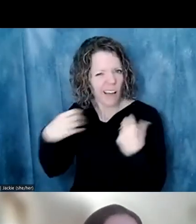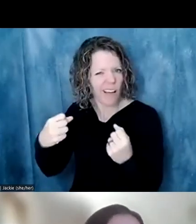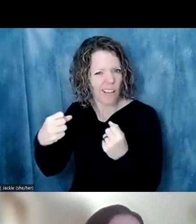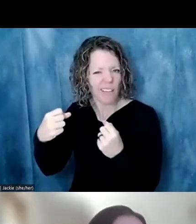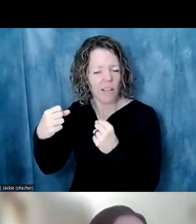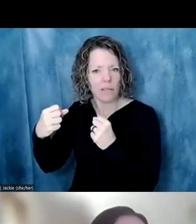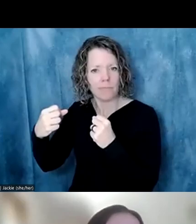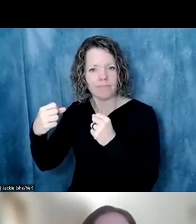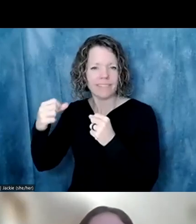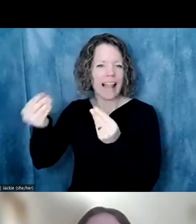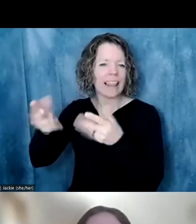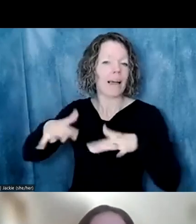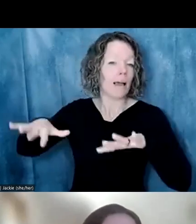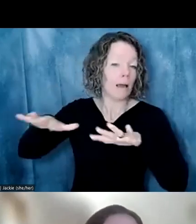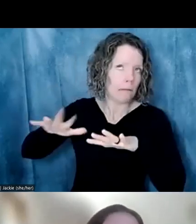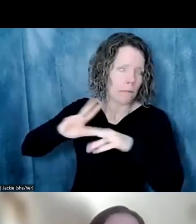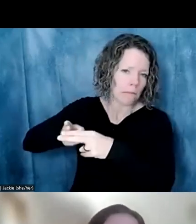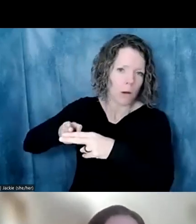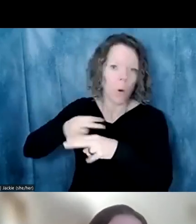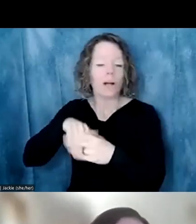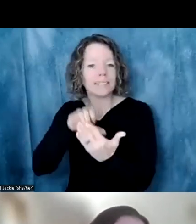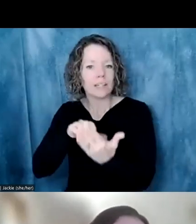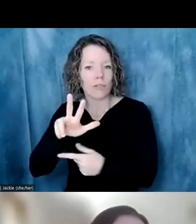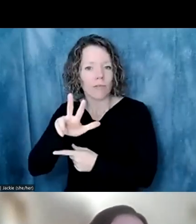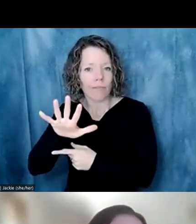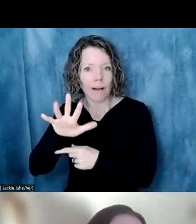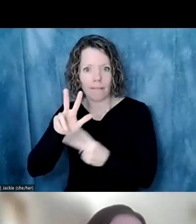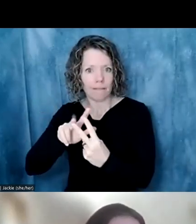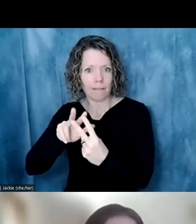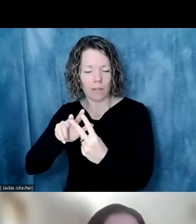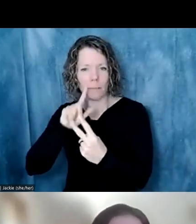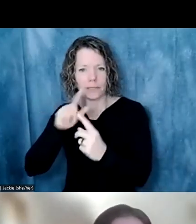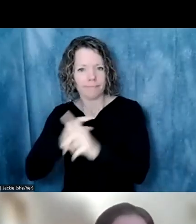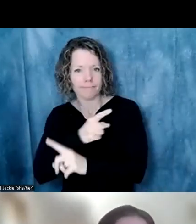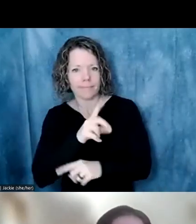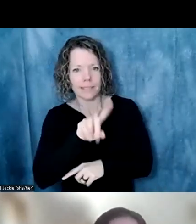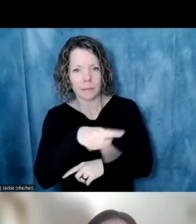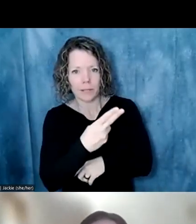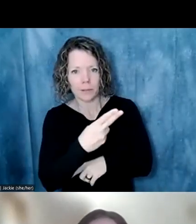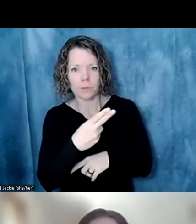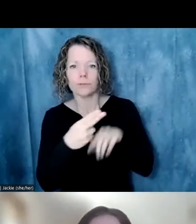as I like to call it, or Section 35, which would be in Department of Public Health land.